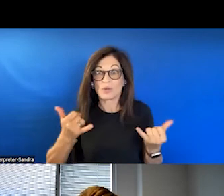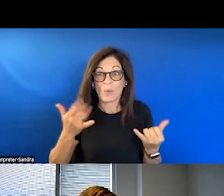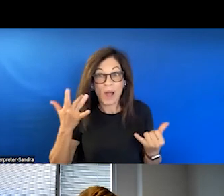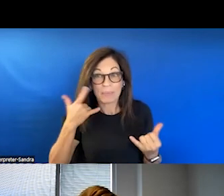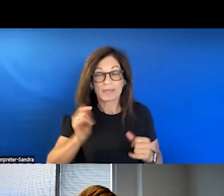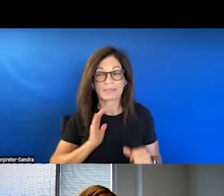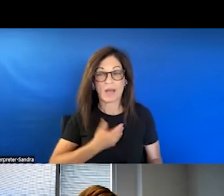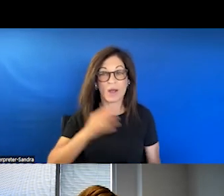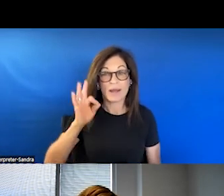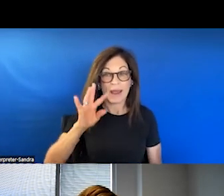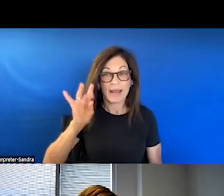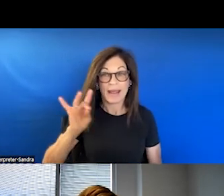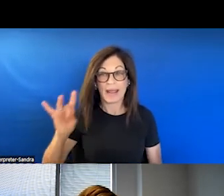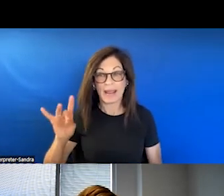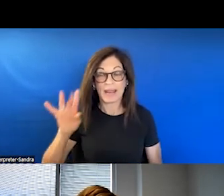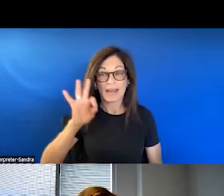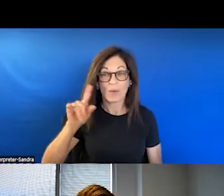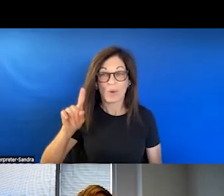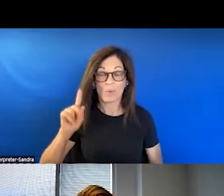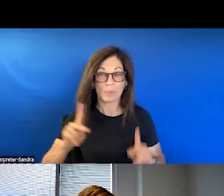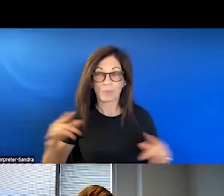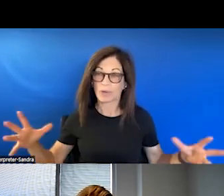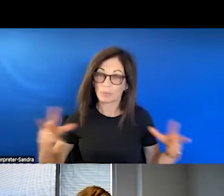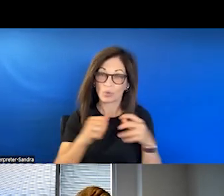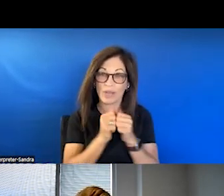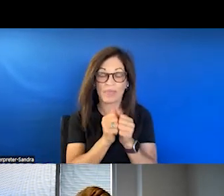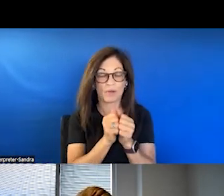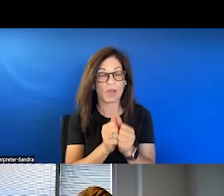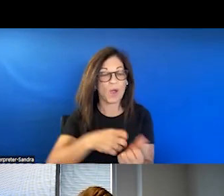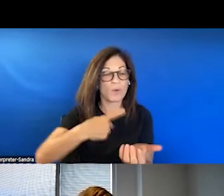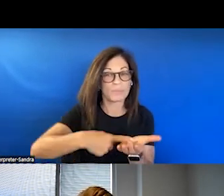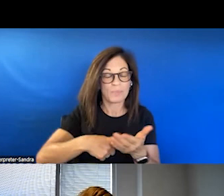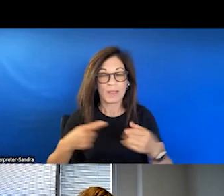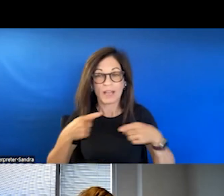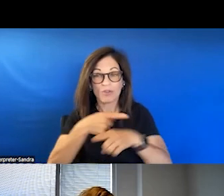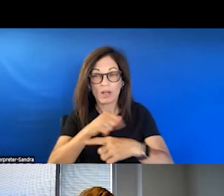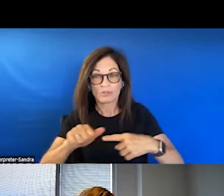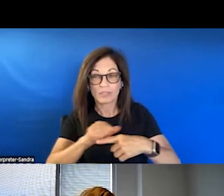AND 911 FOLKS TOGETHER. AND WE ARE LOOKING AT CROSS TRAINING, MAYBE COLLOCATION, AND, AND,